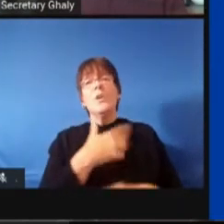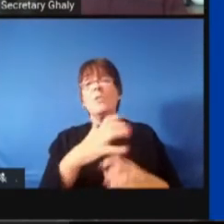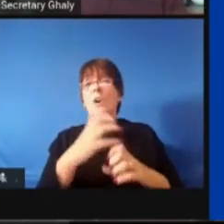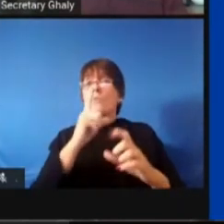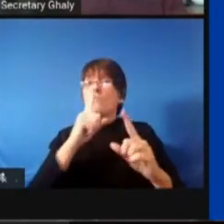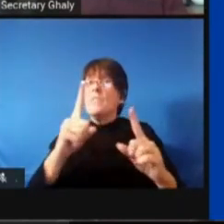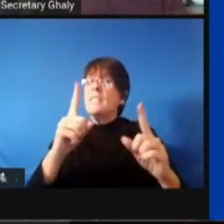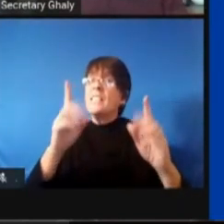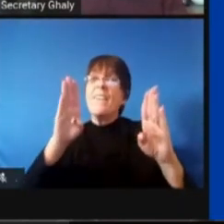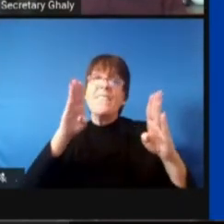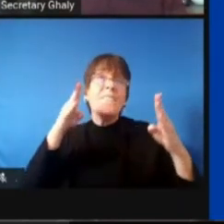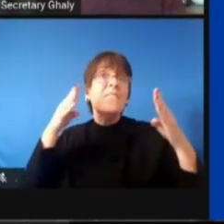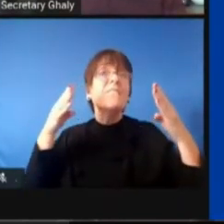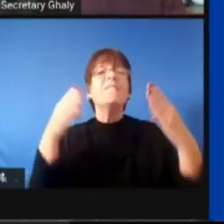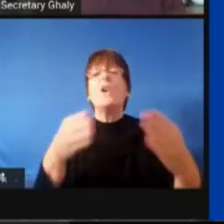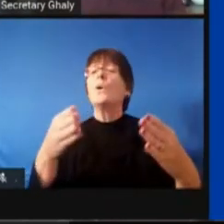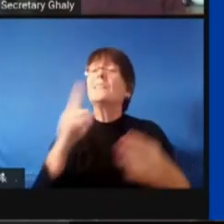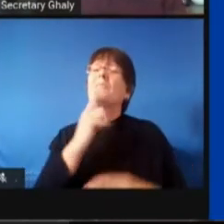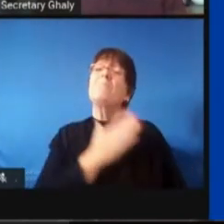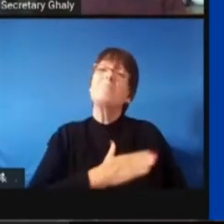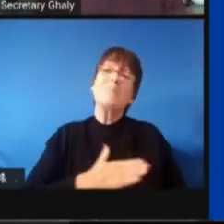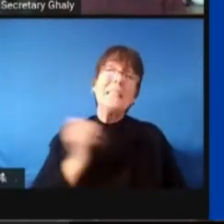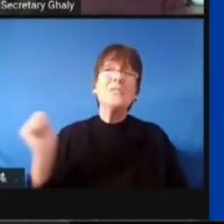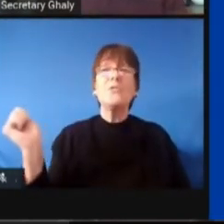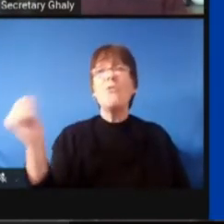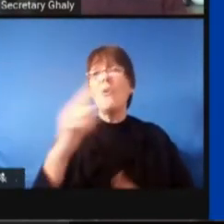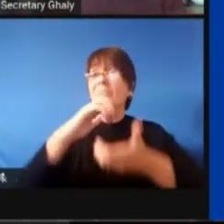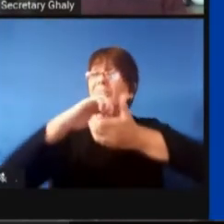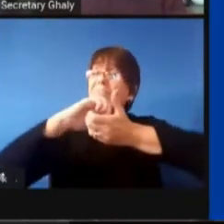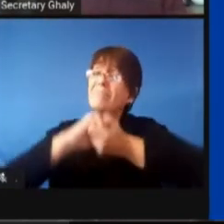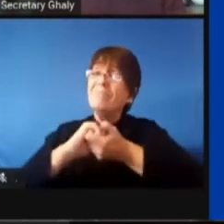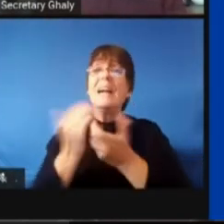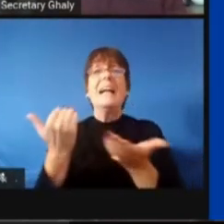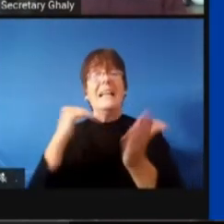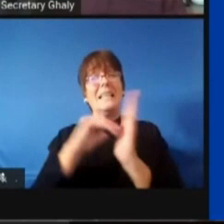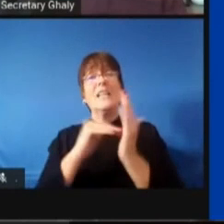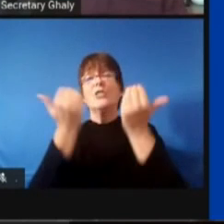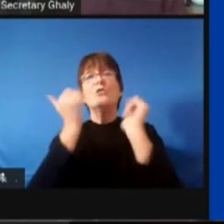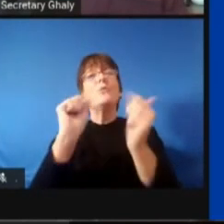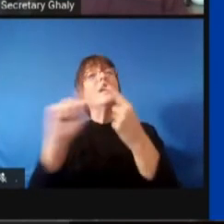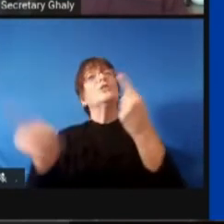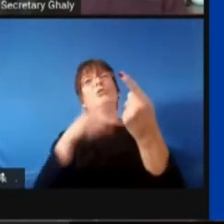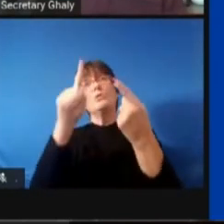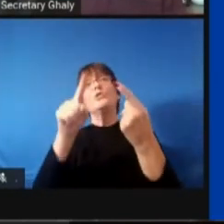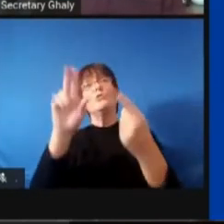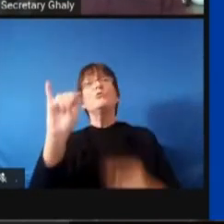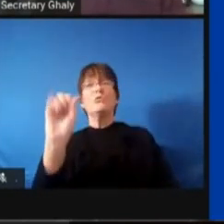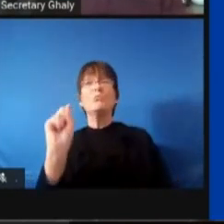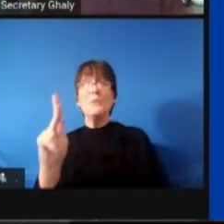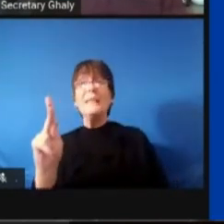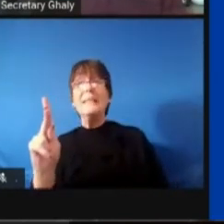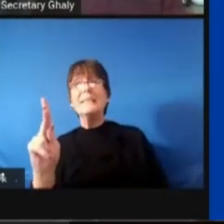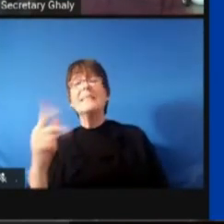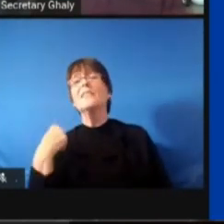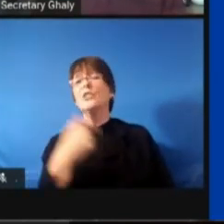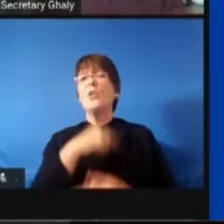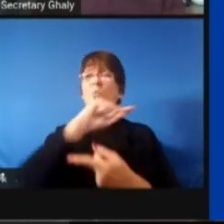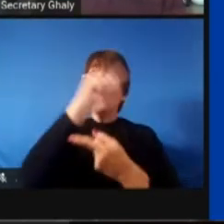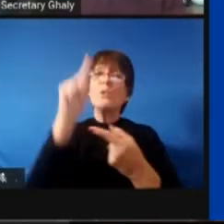THAT WE HIGHLIGHTED AS HIGHER RISK ARE EXACTLY THE OPPORTUNITIES FOR SPREAD THAT WE WANT TO BE LASER FOCUSED ON